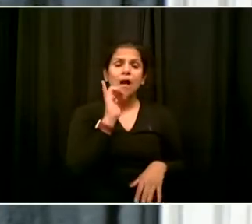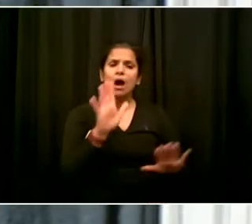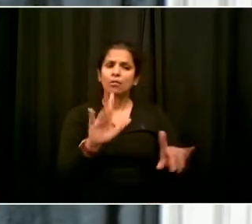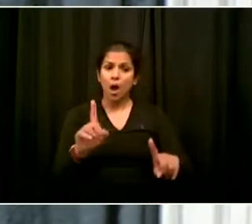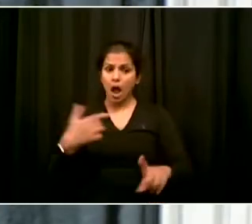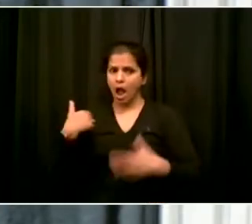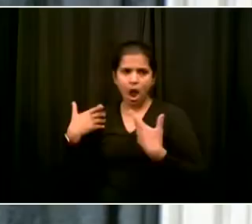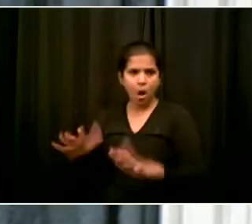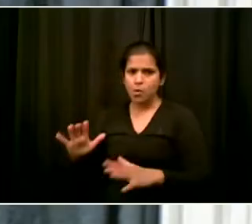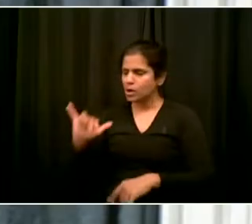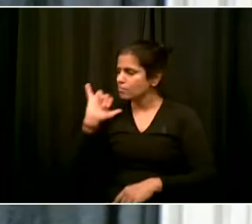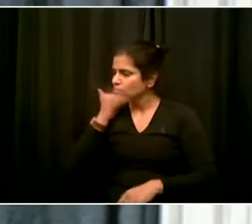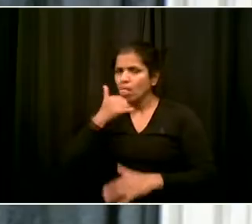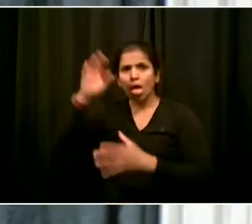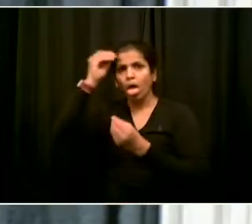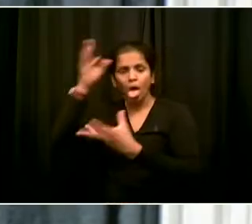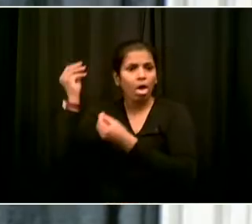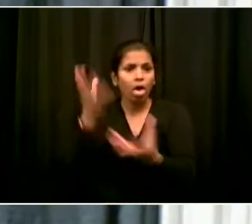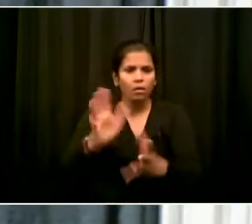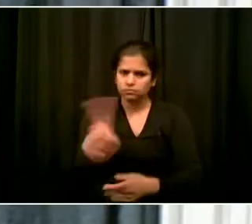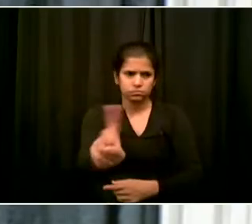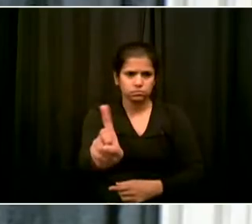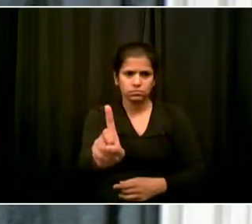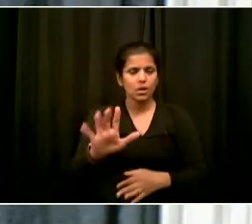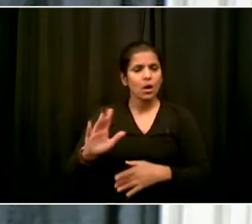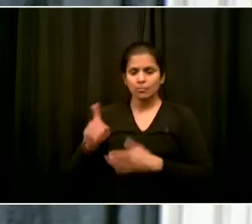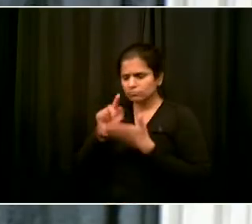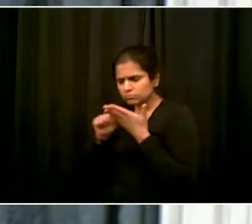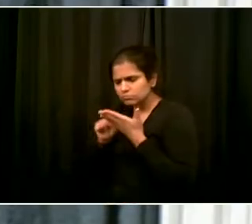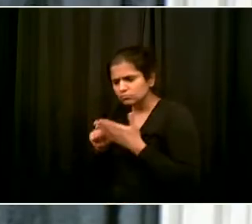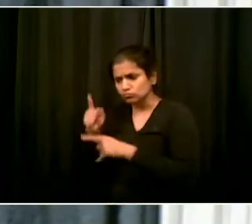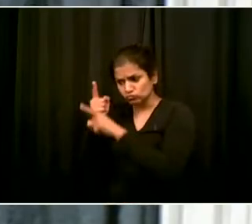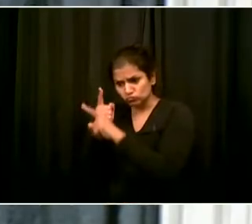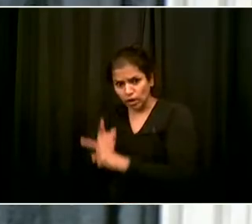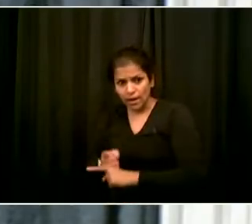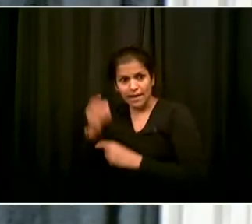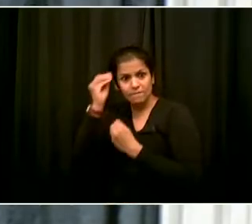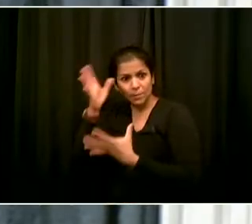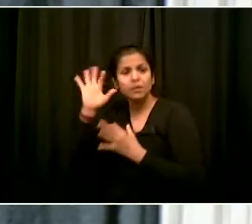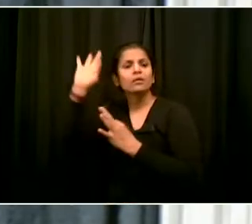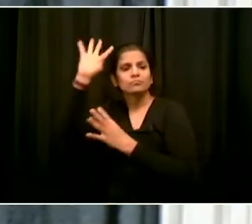HELPING TO COMBAT MISINFORMATION, WHETHER IT WAS